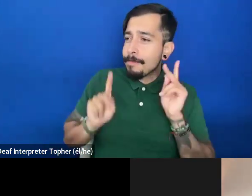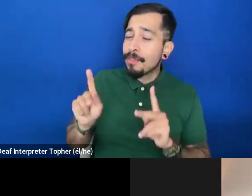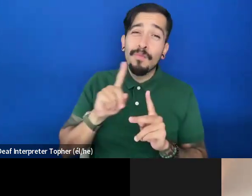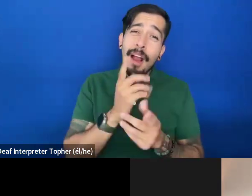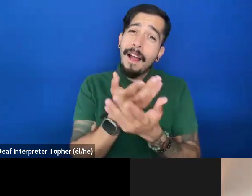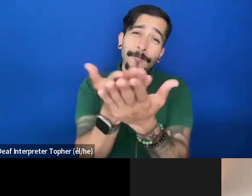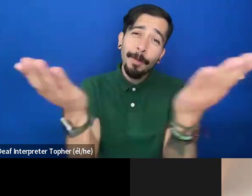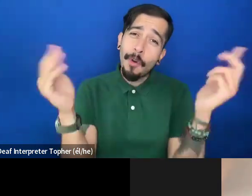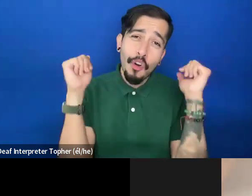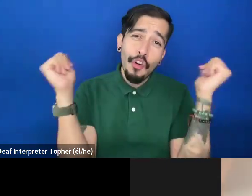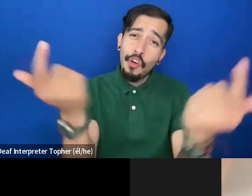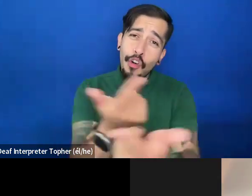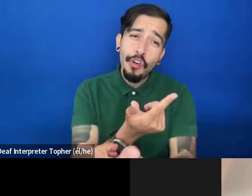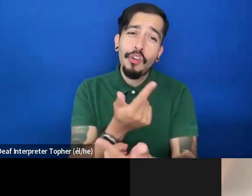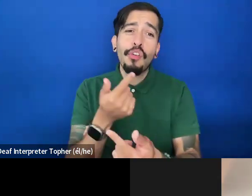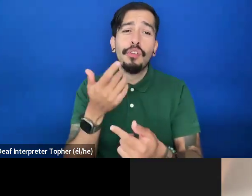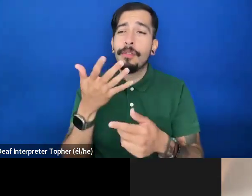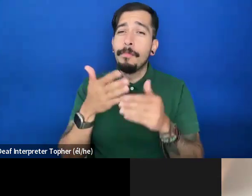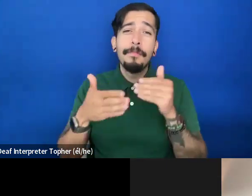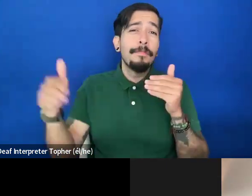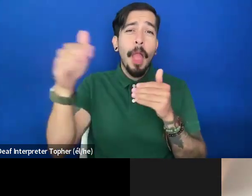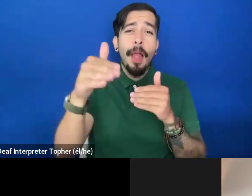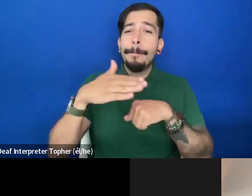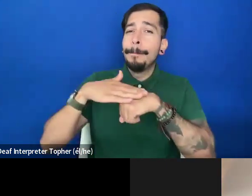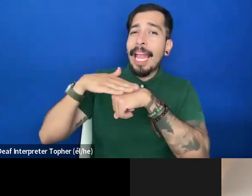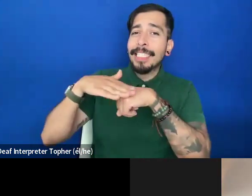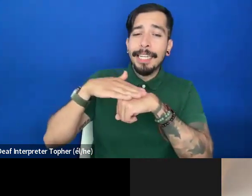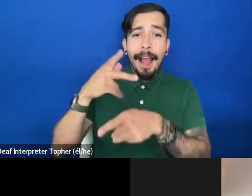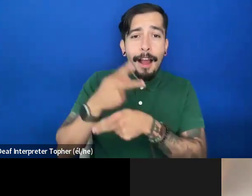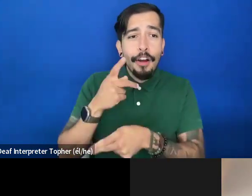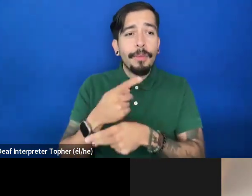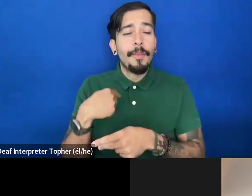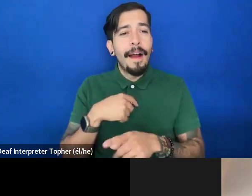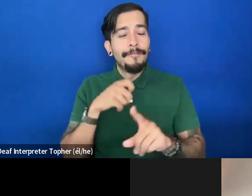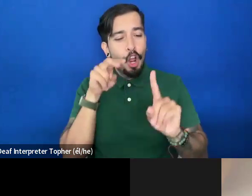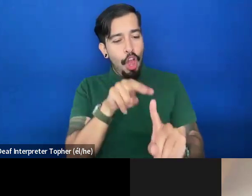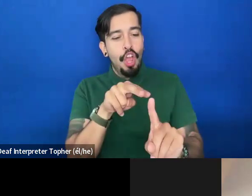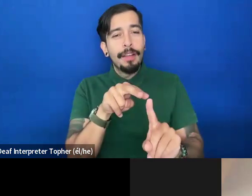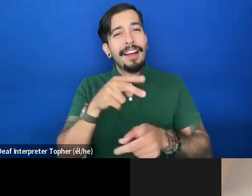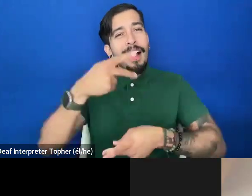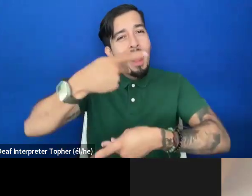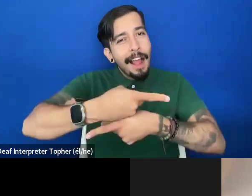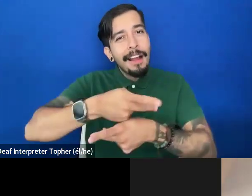We, we must look at it as, as taking care of each other and, and, and constantly reminding one another of,